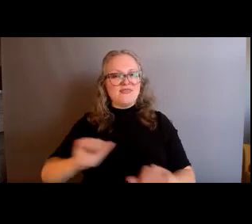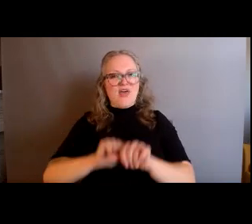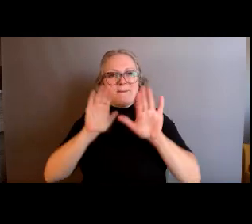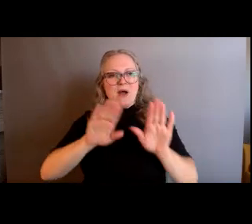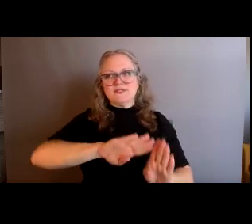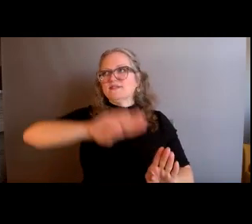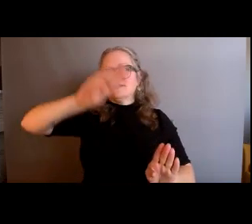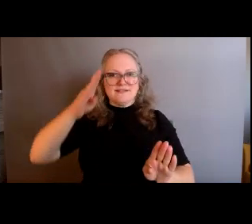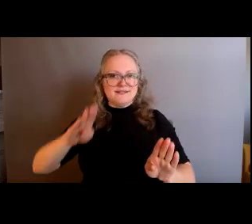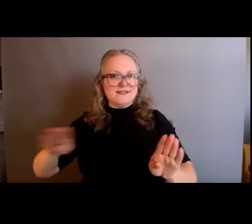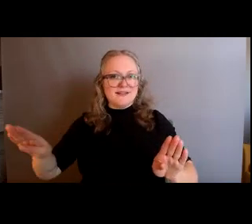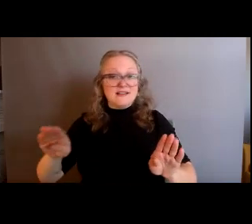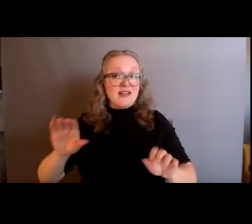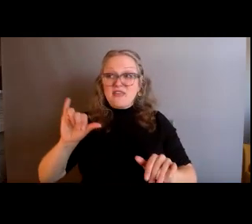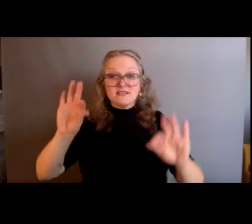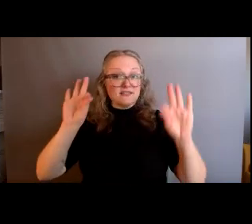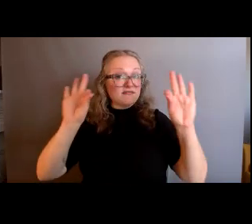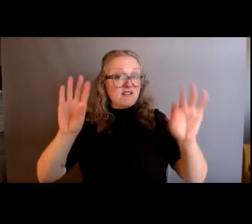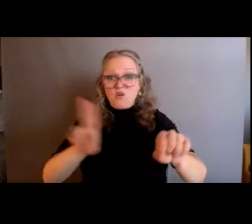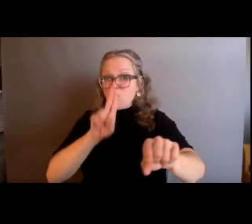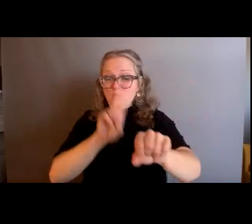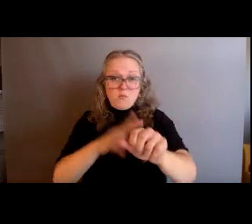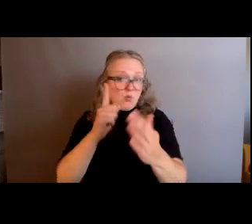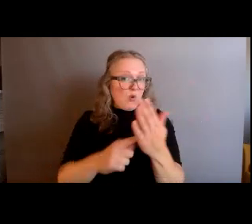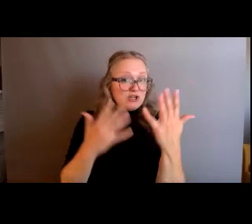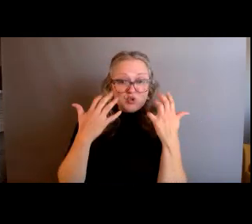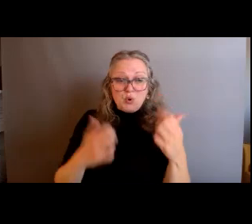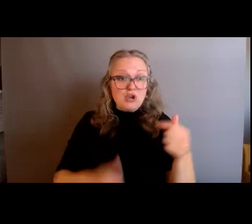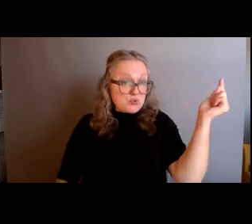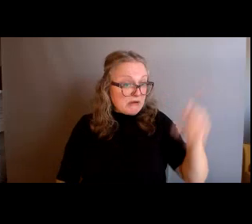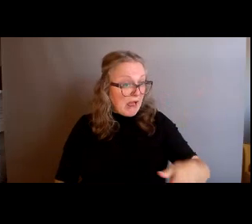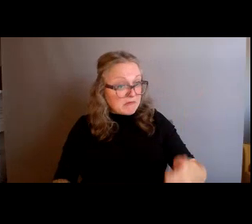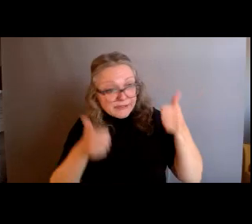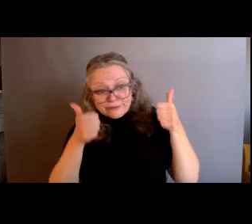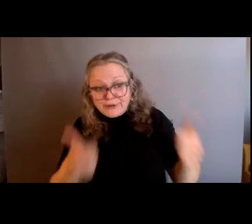could hope for. A person comes in. See you back whenever you have issues.